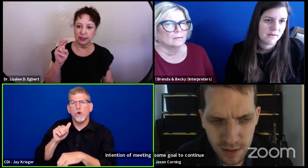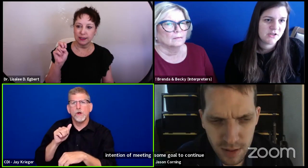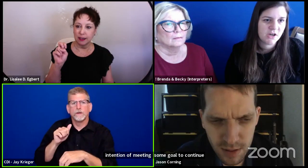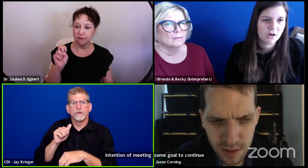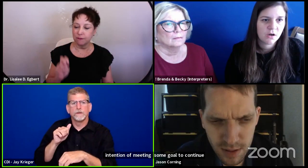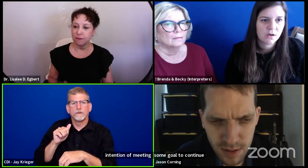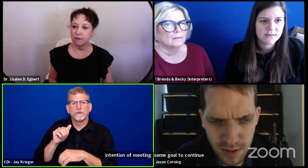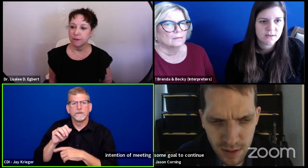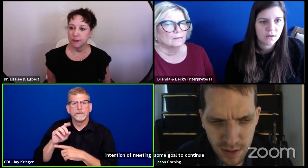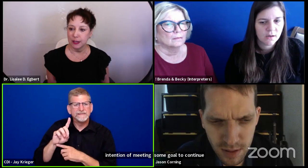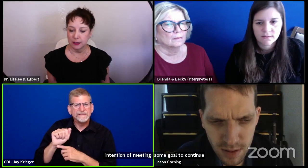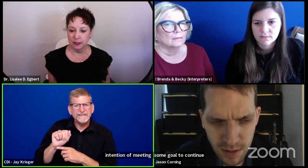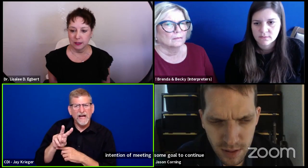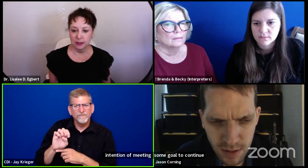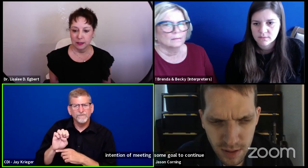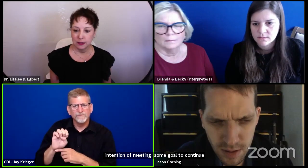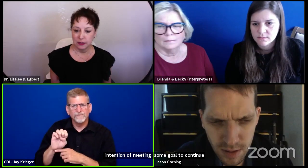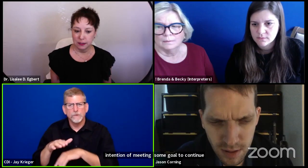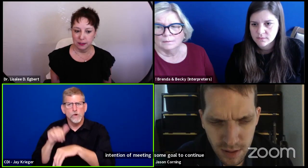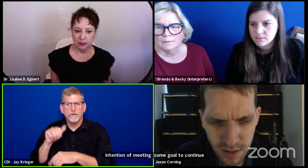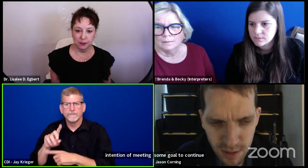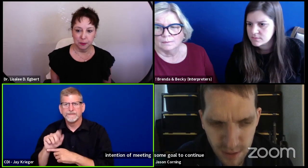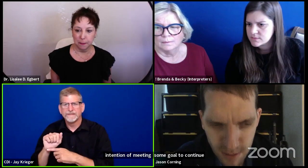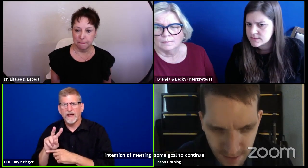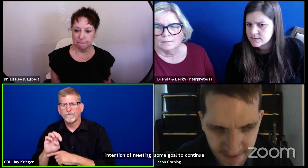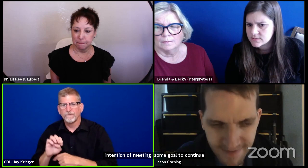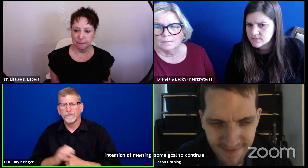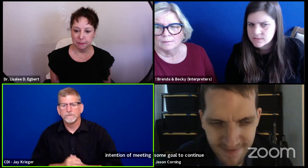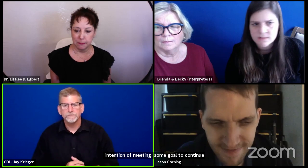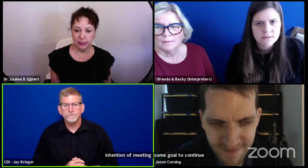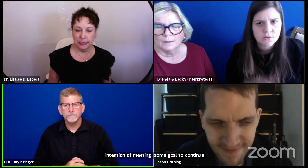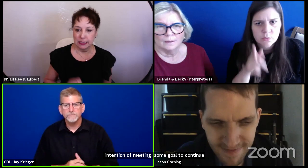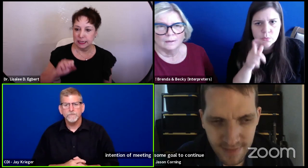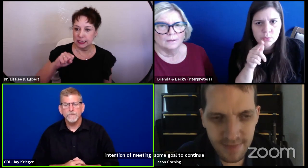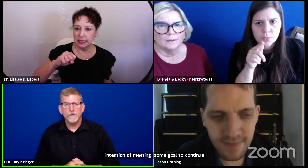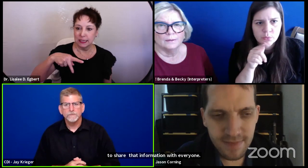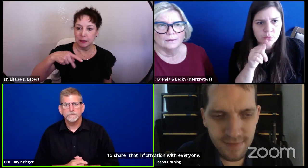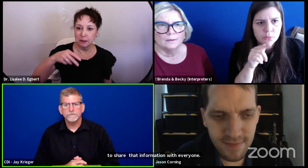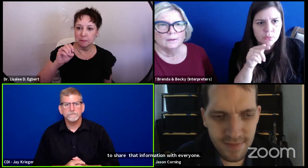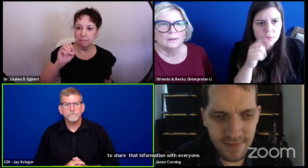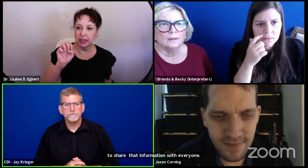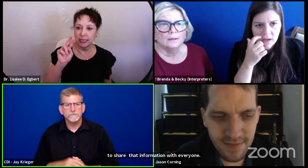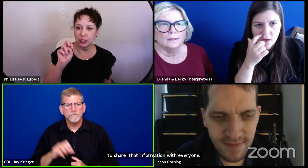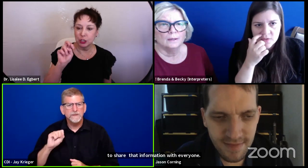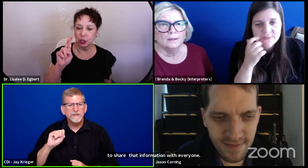The Chair calls on Spencer Dove.